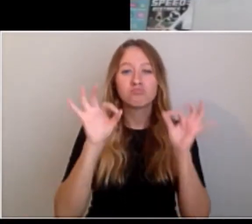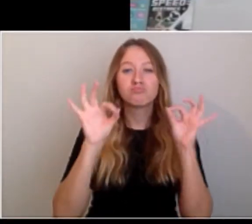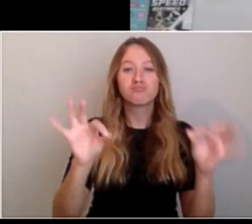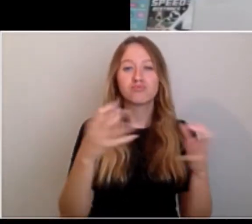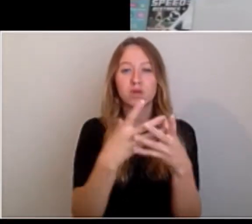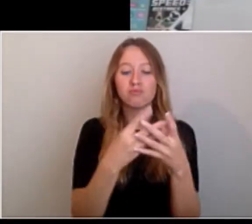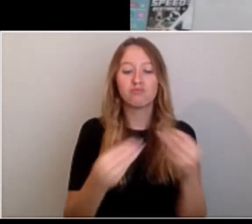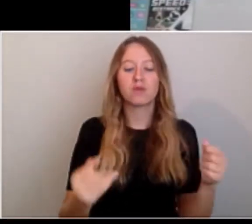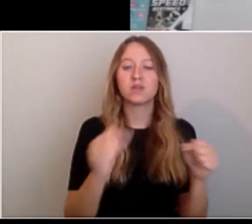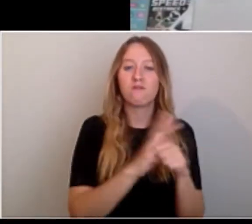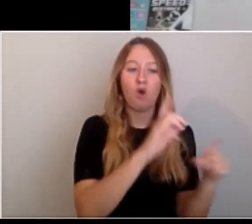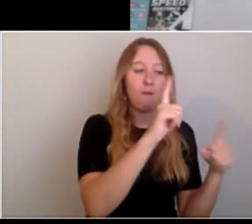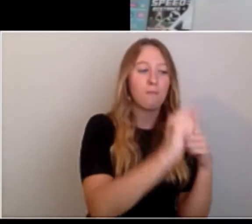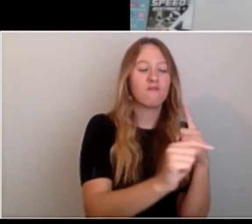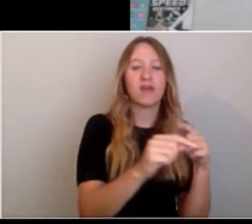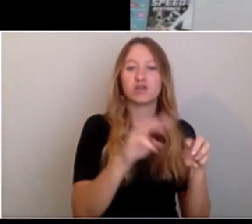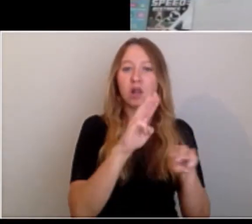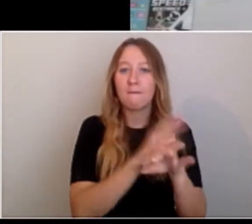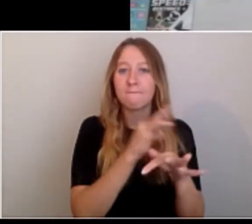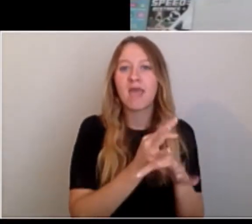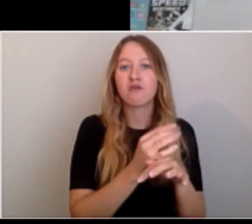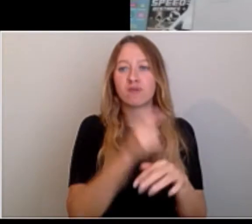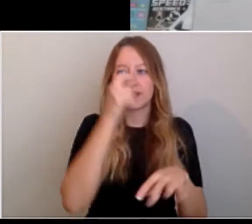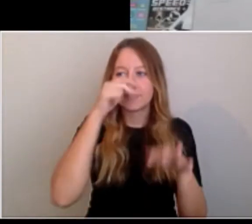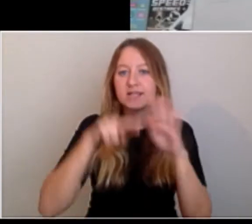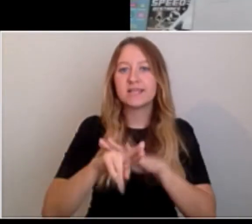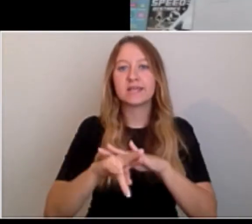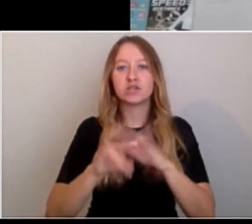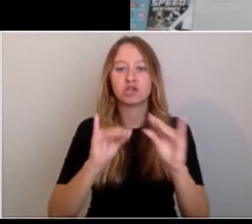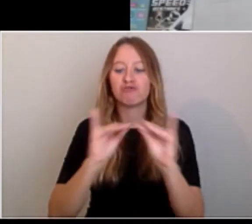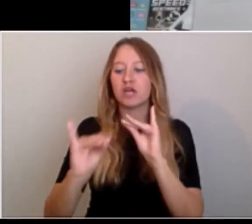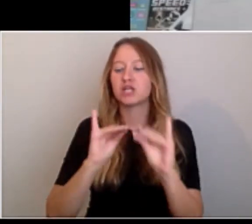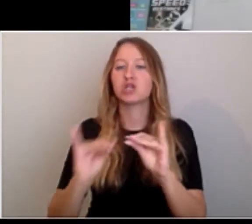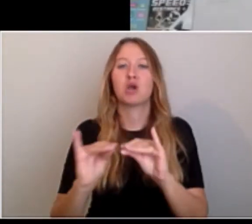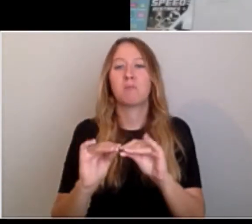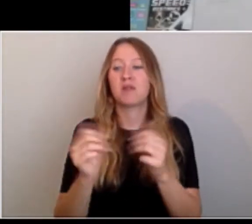professionals, parents, educators, interpreters, and